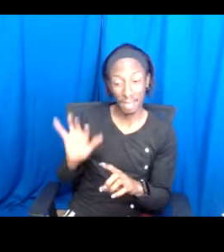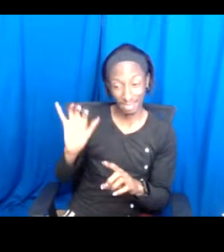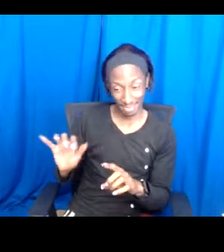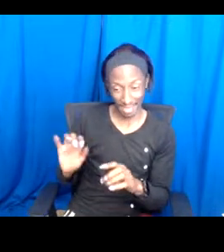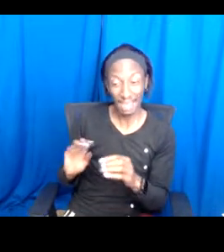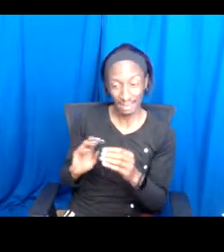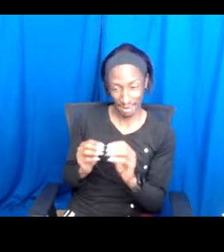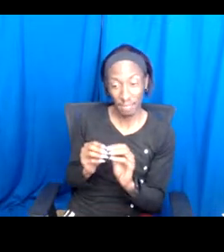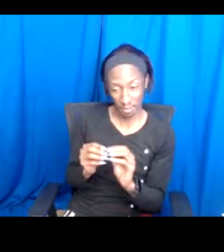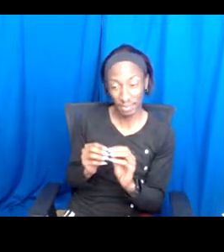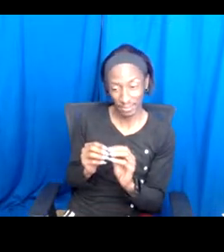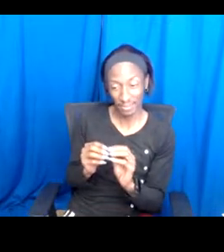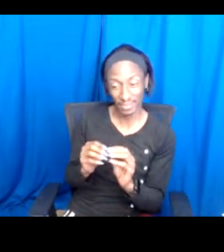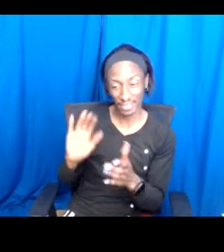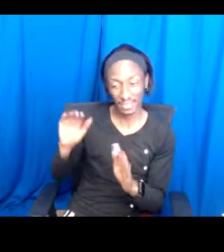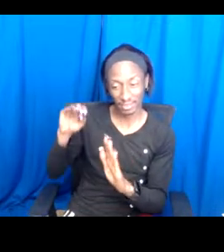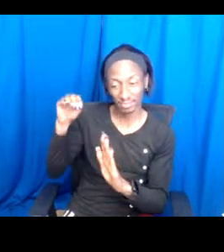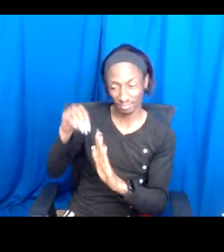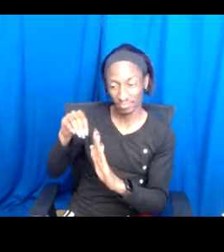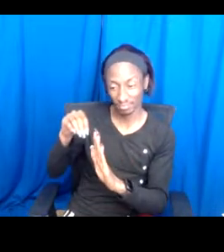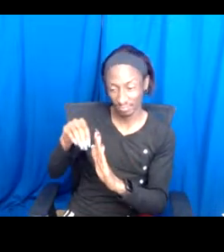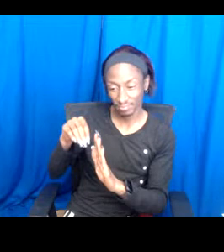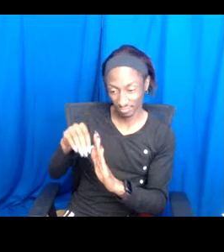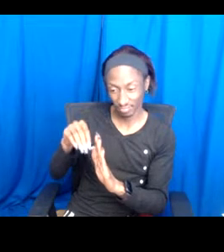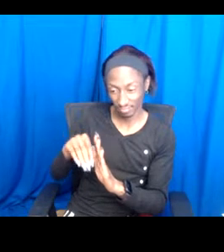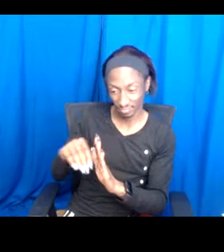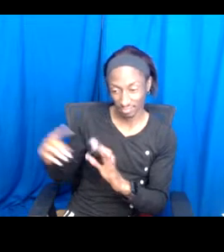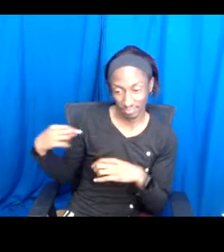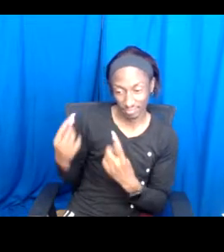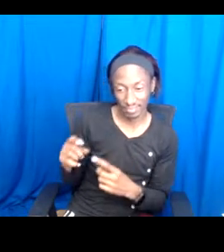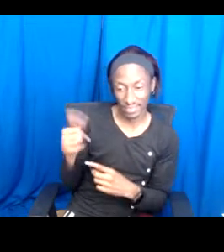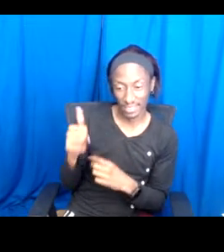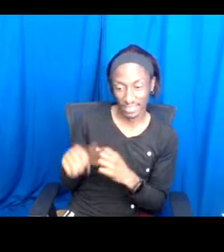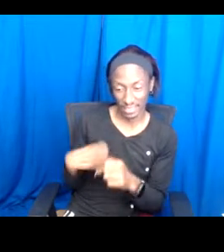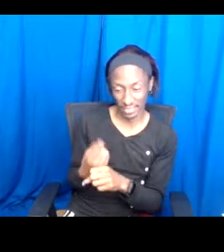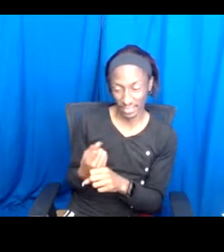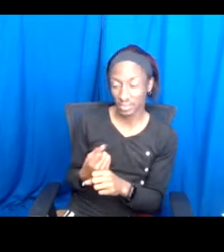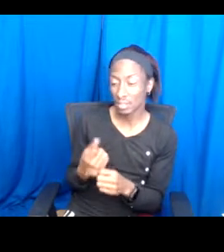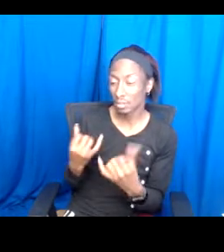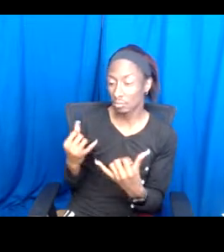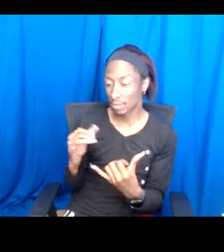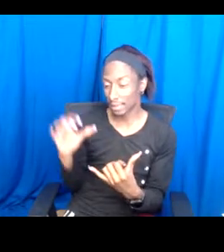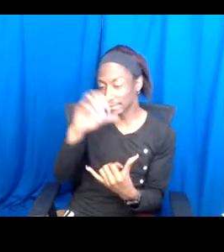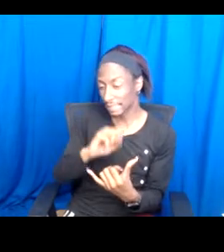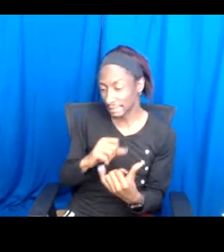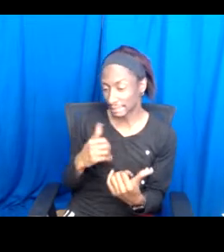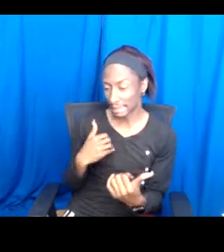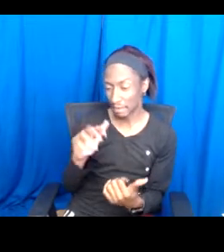has been in steady decline in the last decade. The current estimate is only about 336 animals